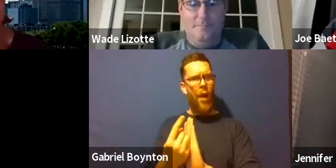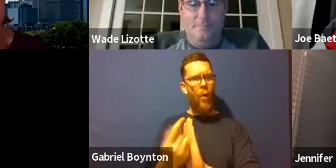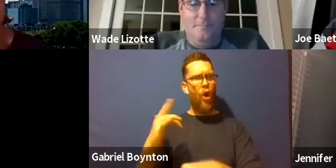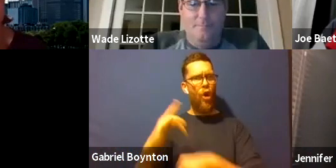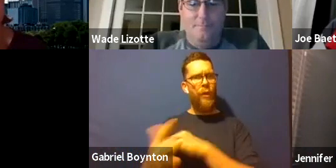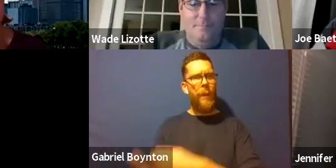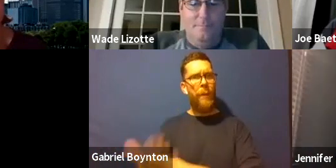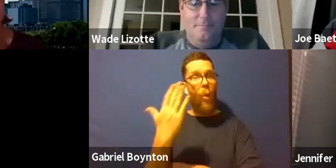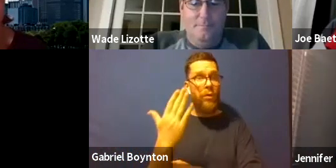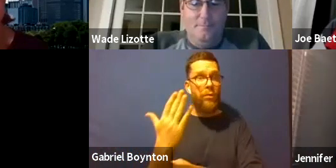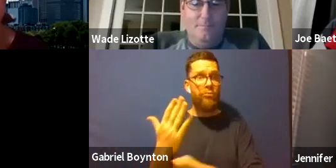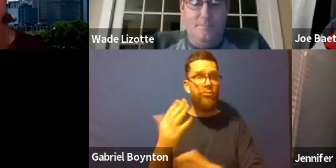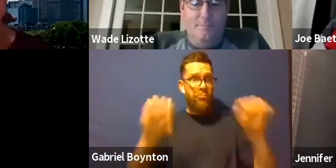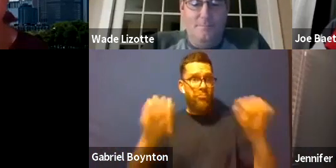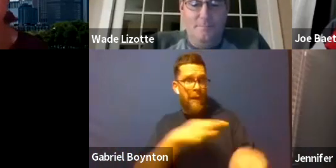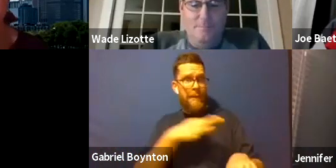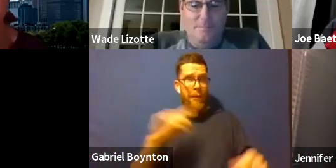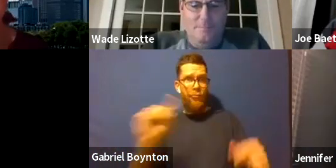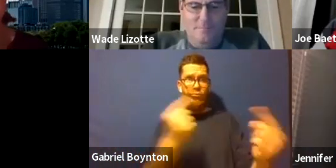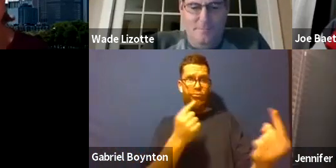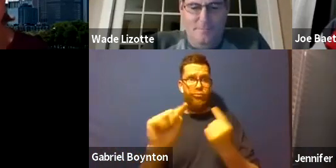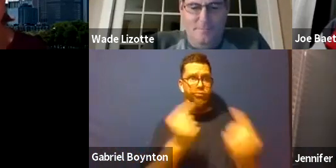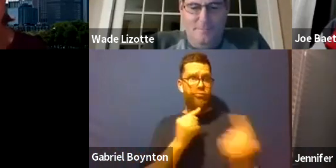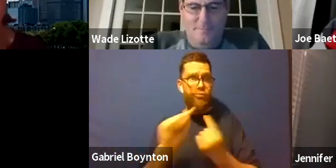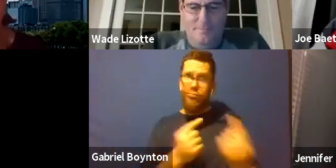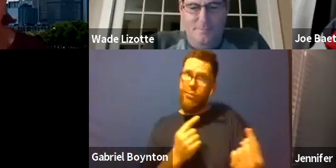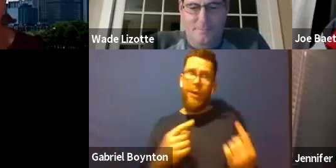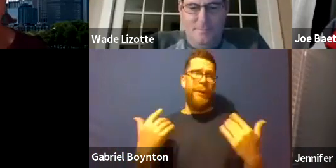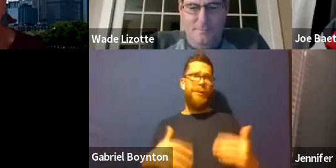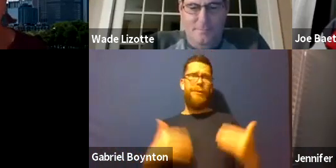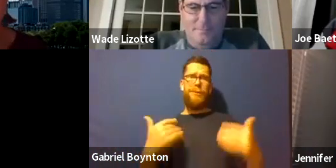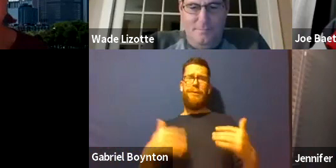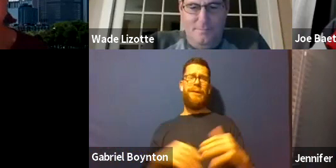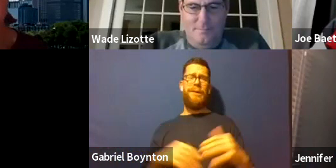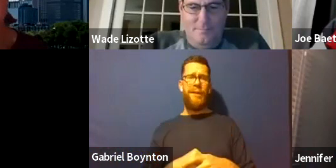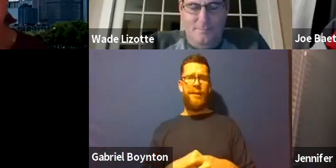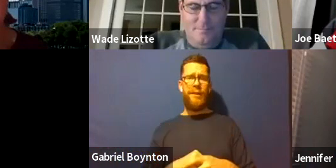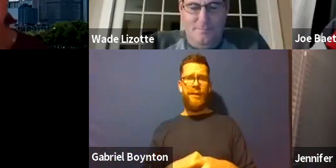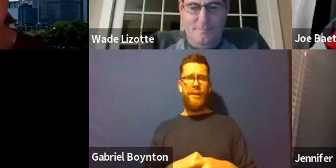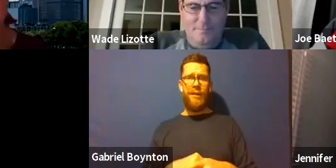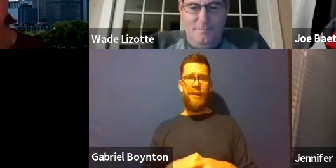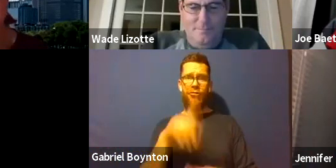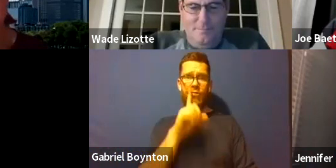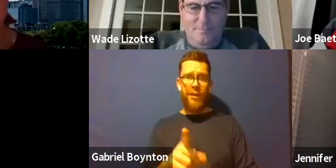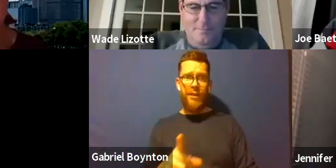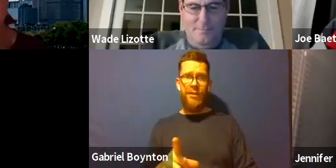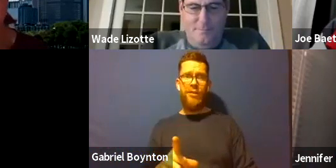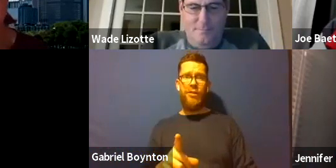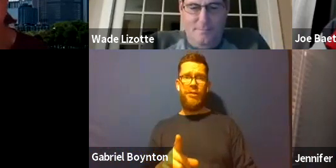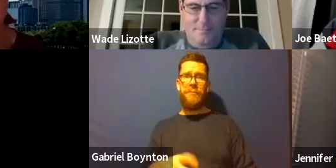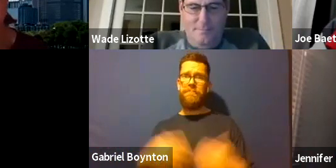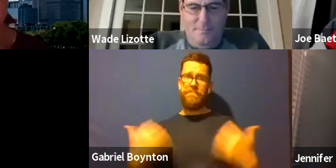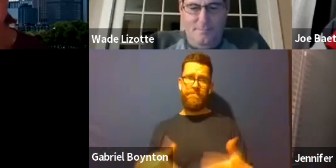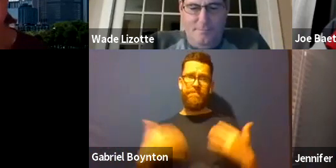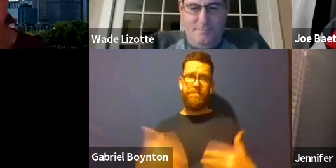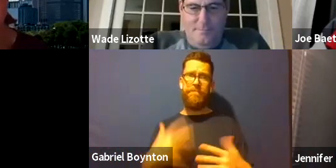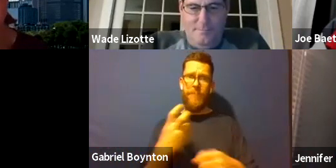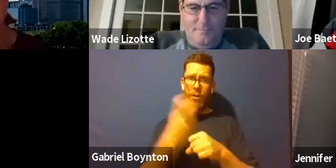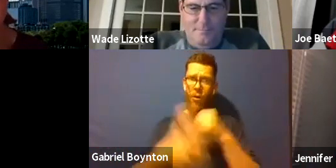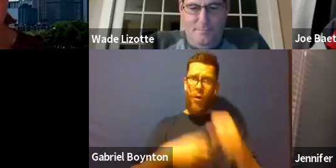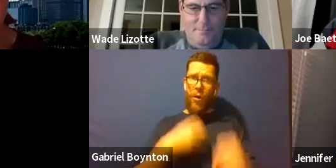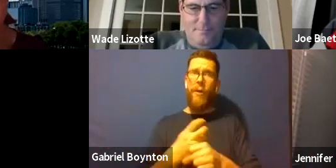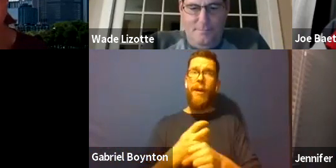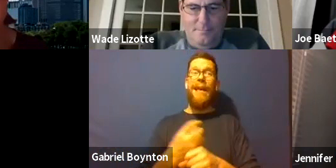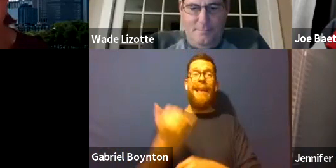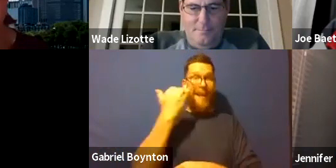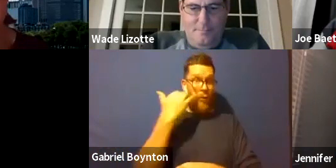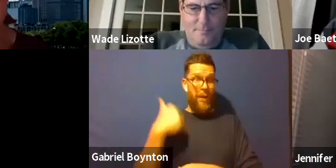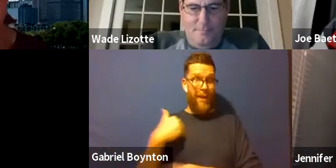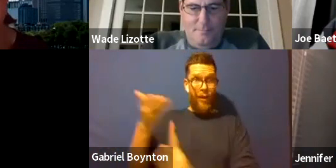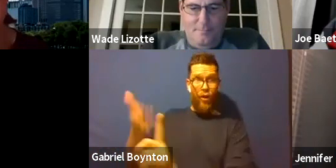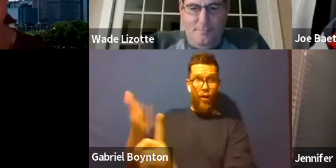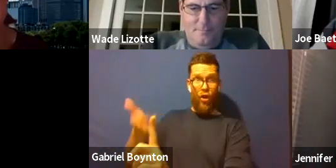Joe Baeta, Supt. : Before the workday starts or as the work is getting underneath. So it's definitely going above and beyond. We appreciate it very much. And if we had that in time to buy two then everybody would be doing just a little bit more